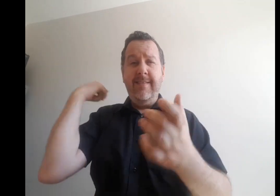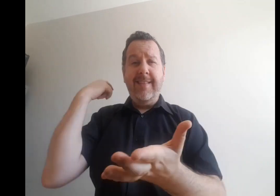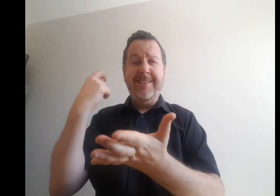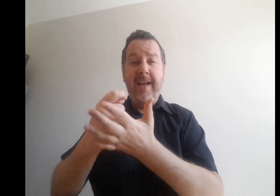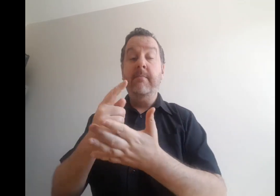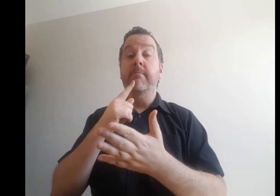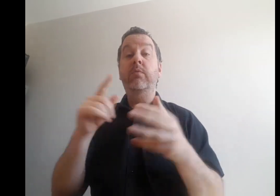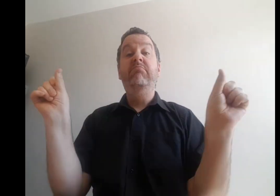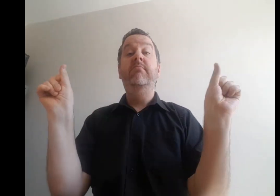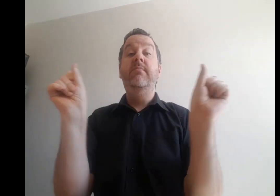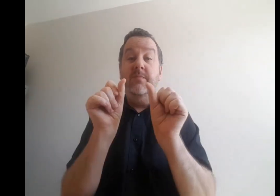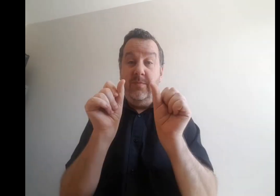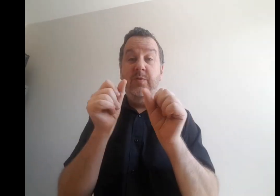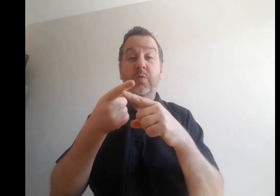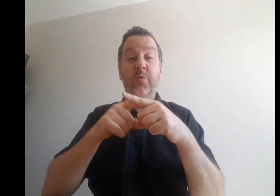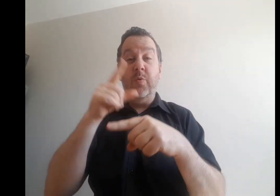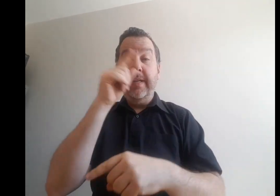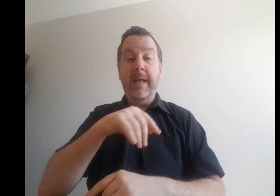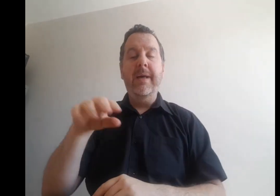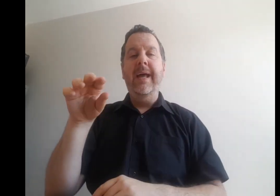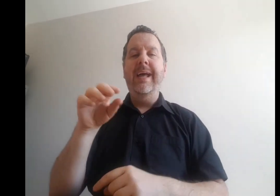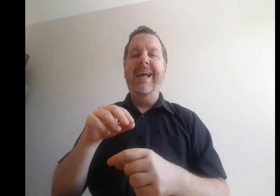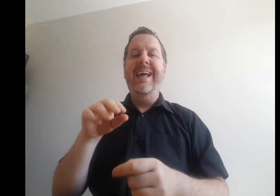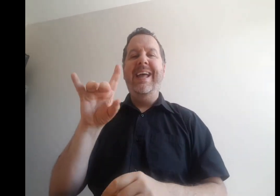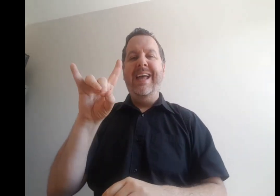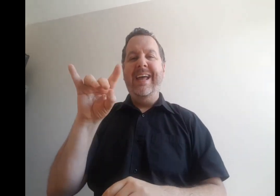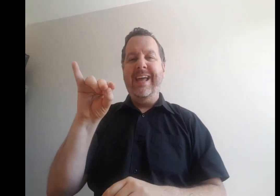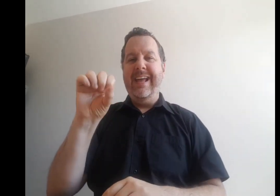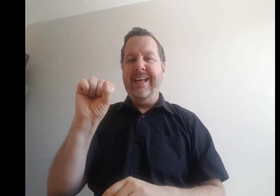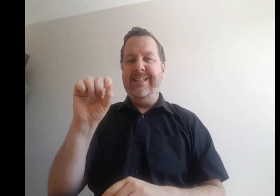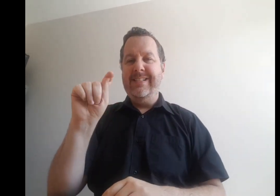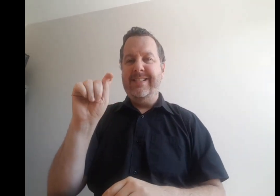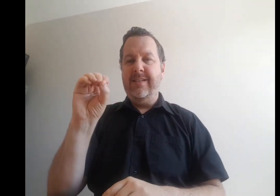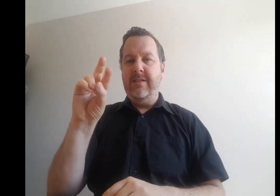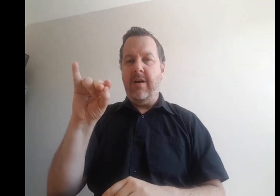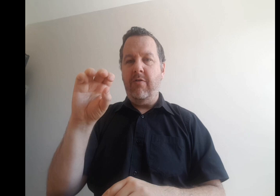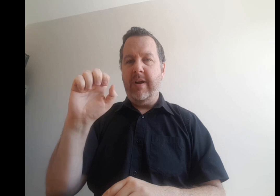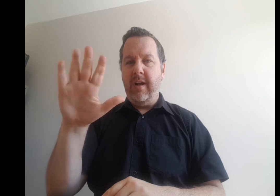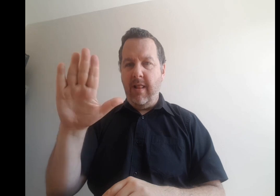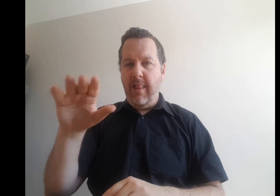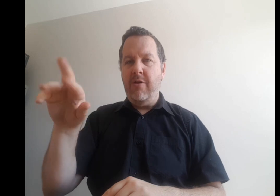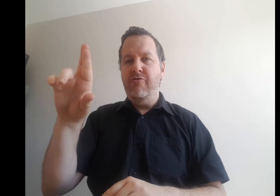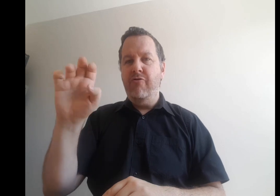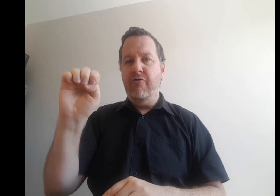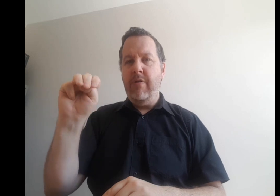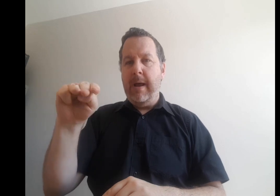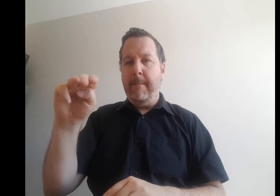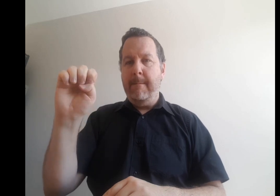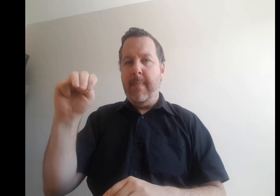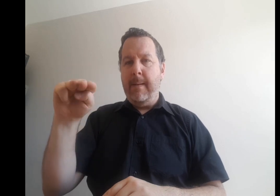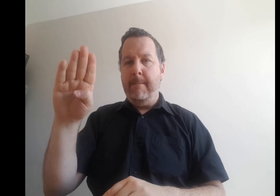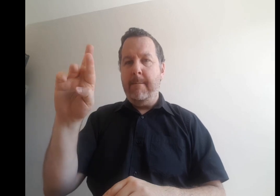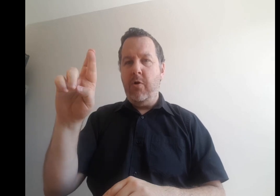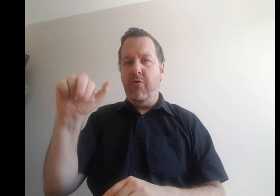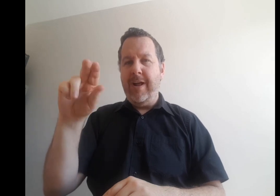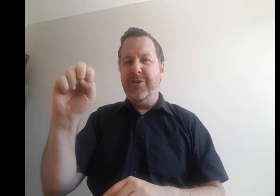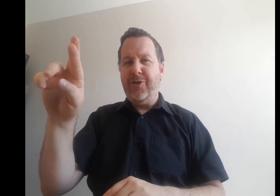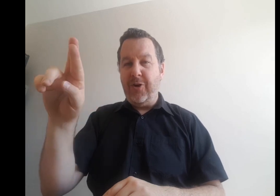it's one of these very, very lengthy book titles characteristic of the time! but essentially a kind of a history book.